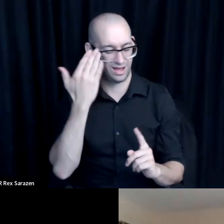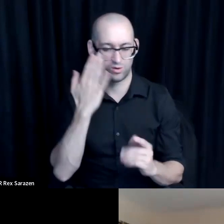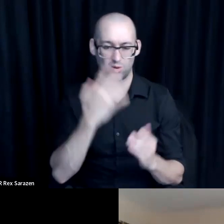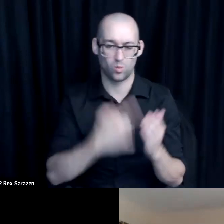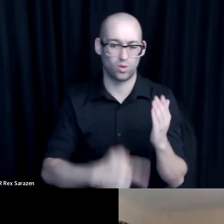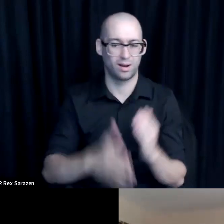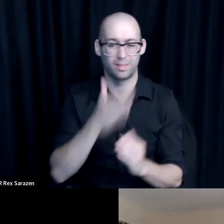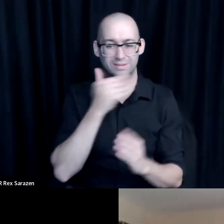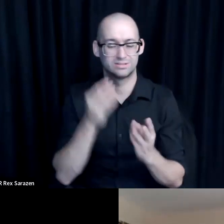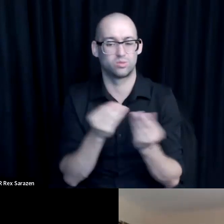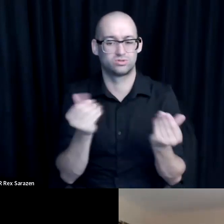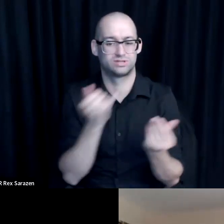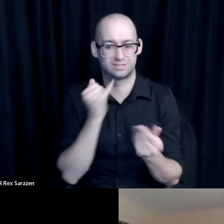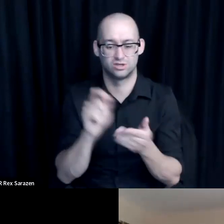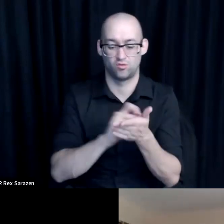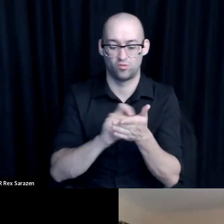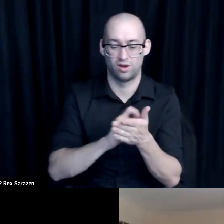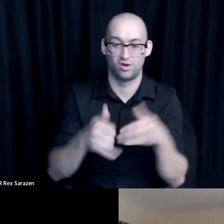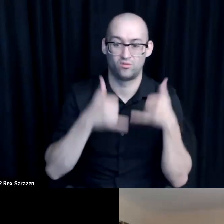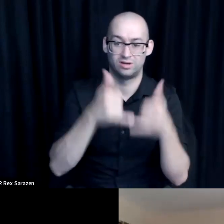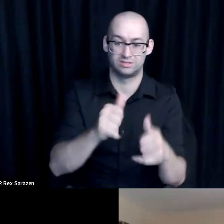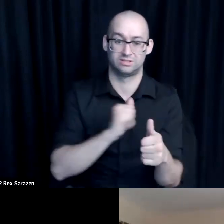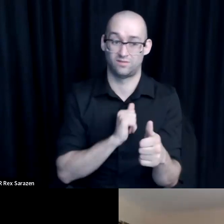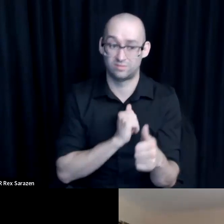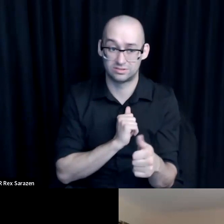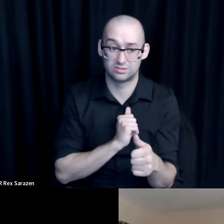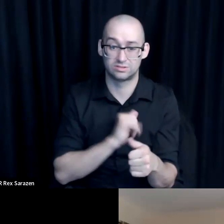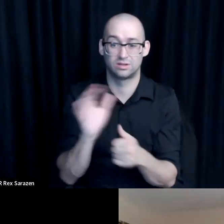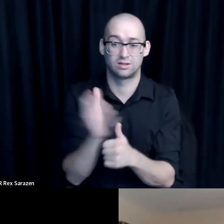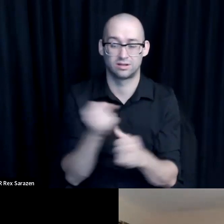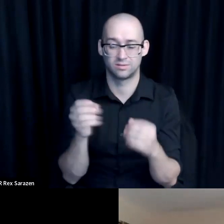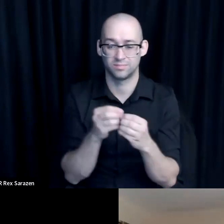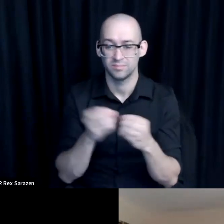solution is. Do we write grants ourselves to try to get you know, more more funding for positions